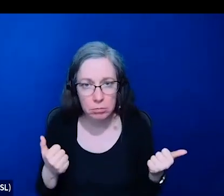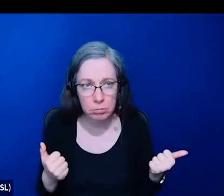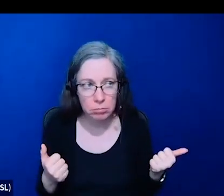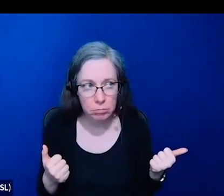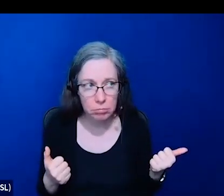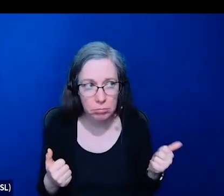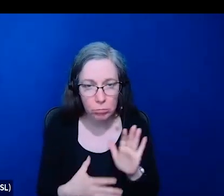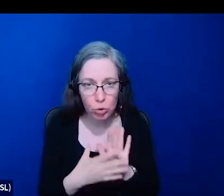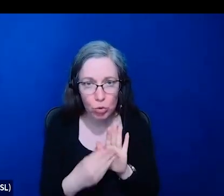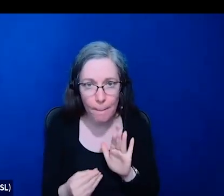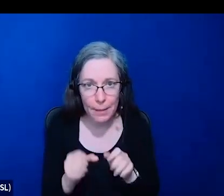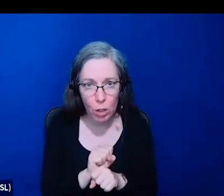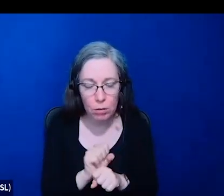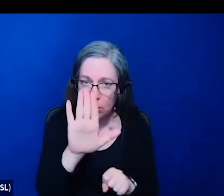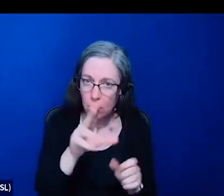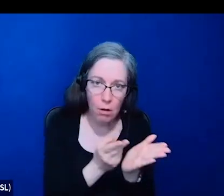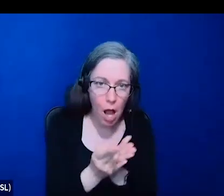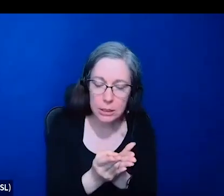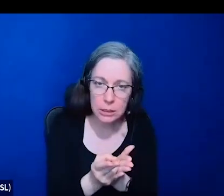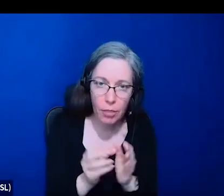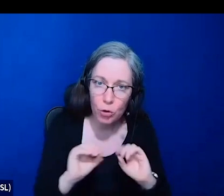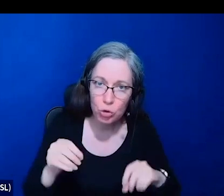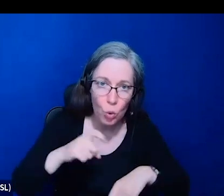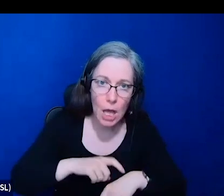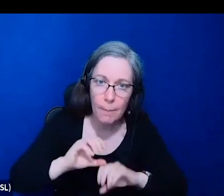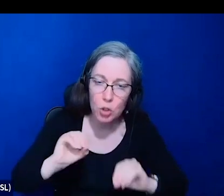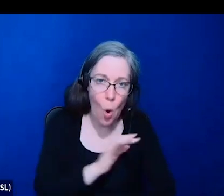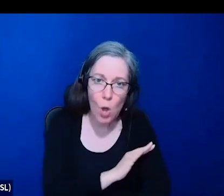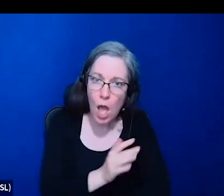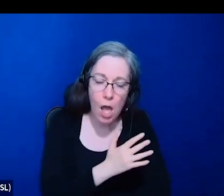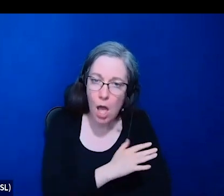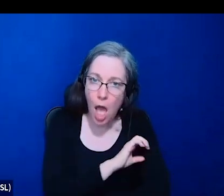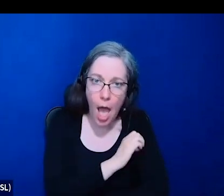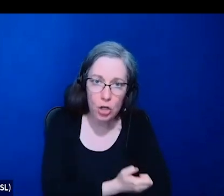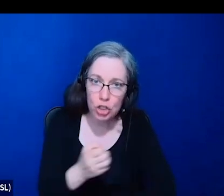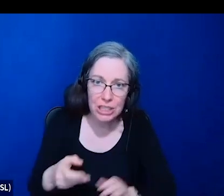Honestly, we don't have time and energy to duplicate work, we need to be working together in lockstep.